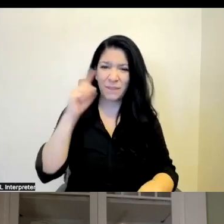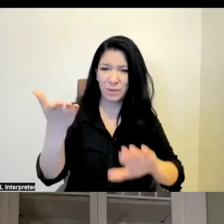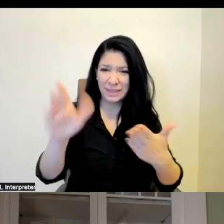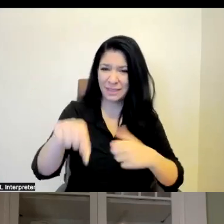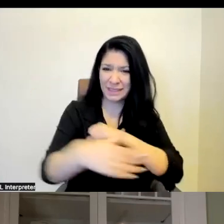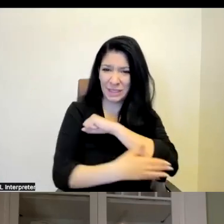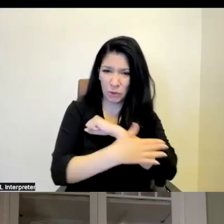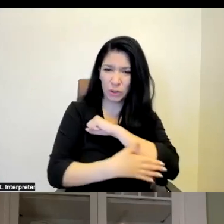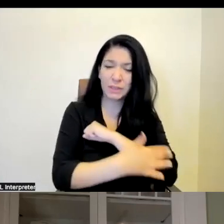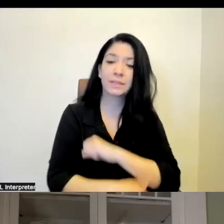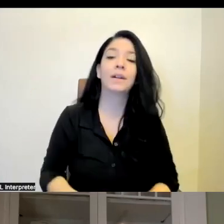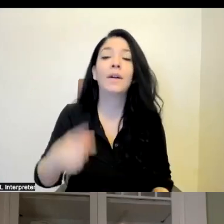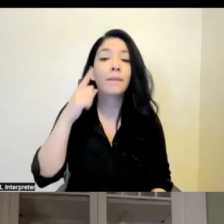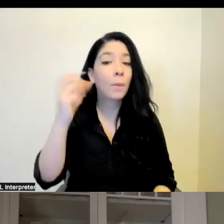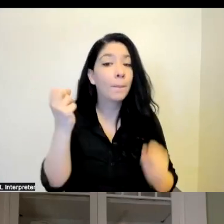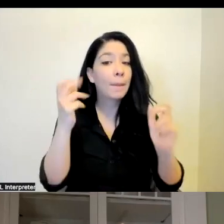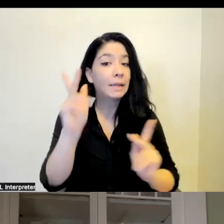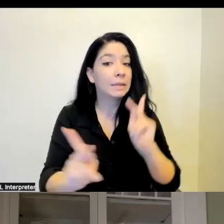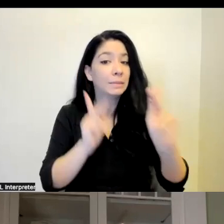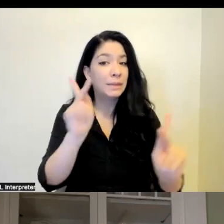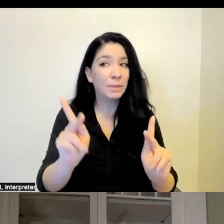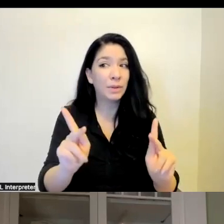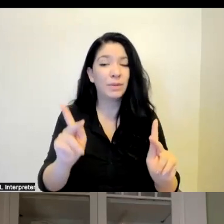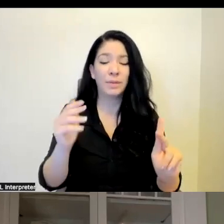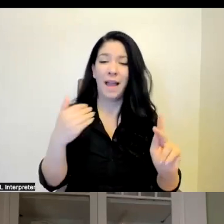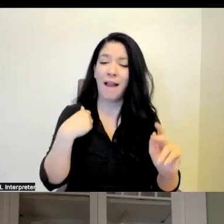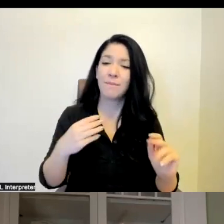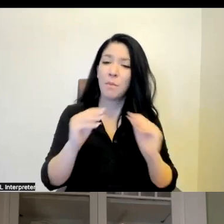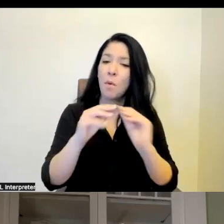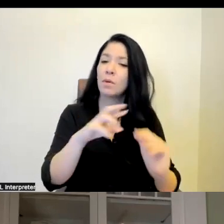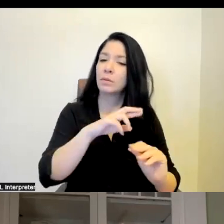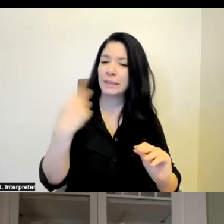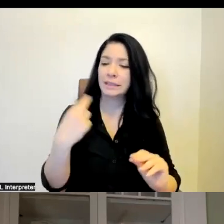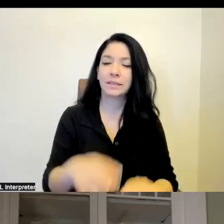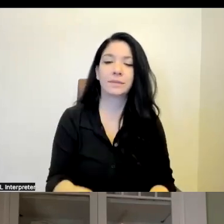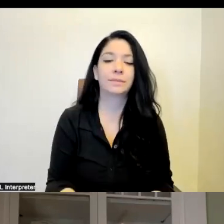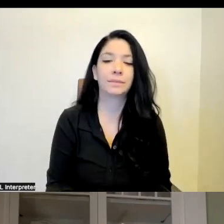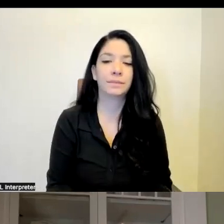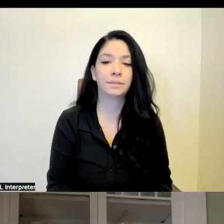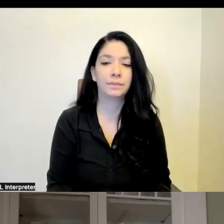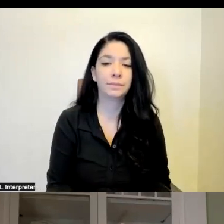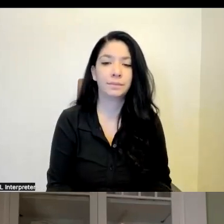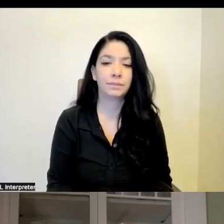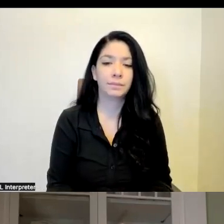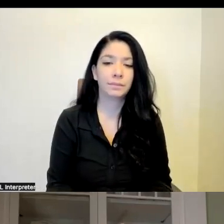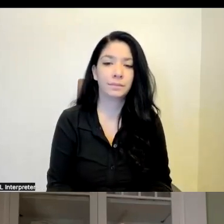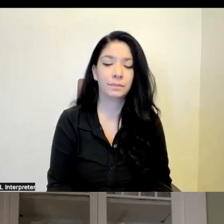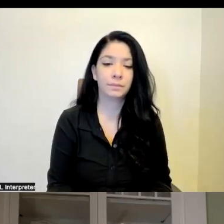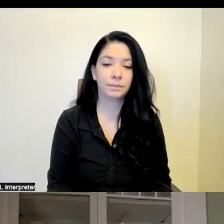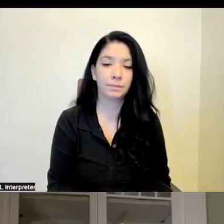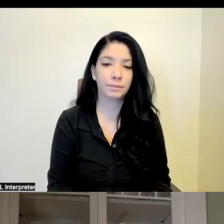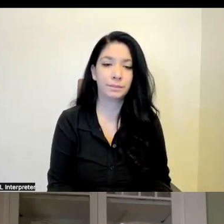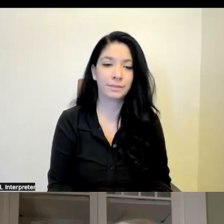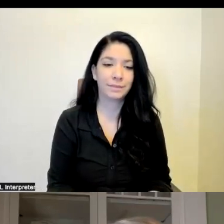that for many of us are at disproportionate risk for. That just doesn't seem like